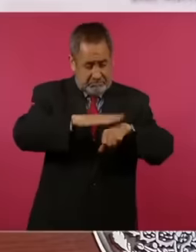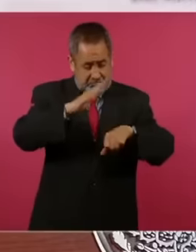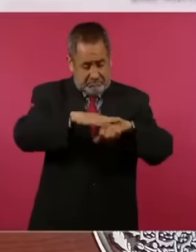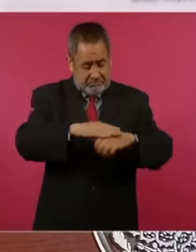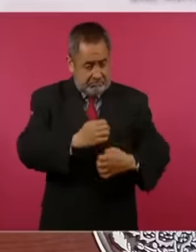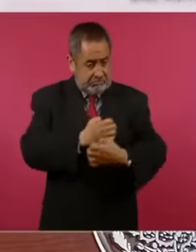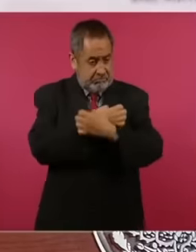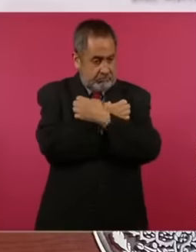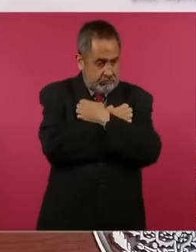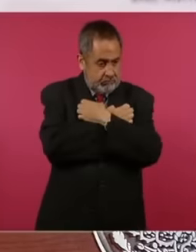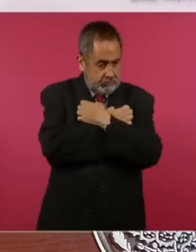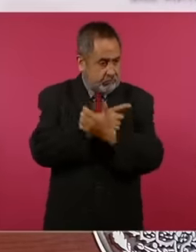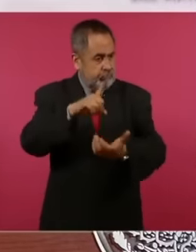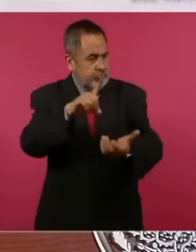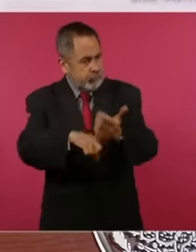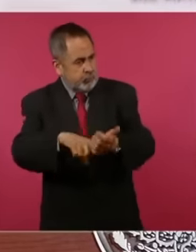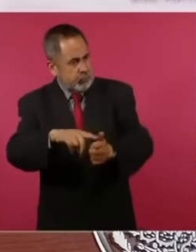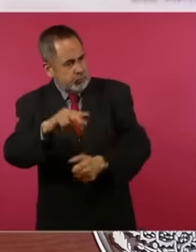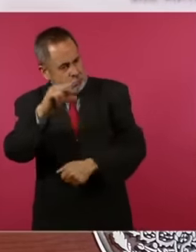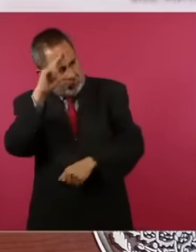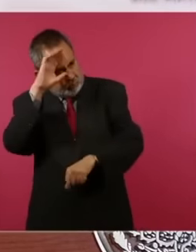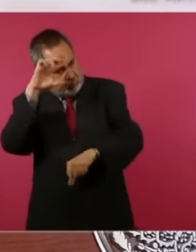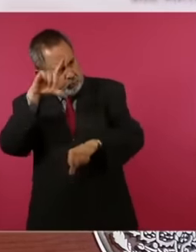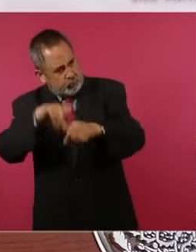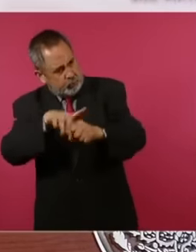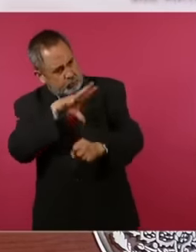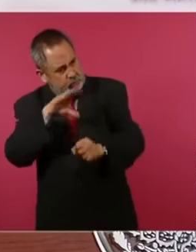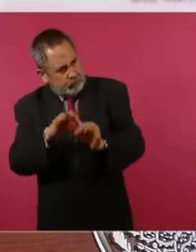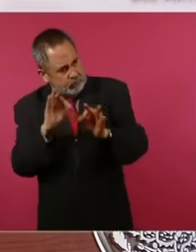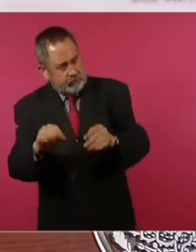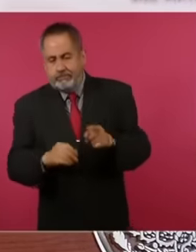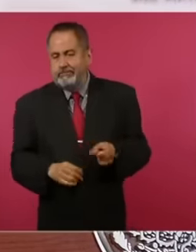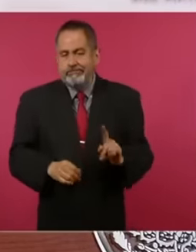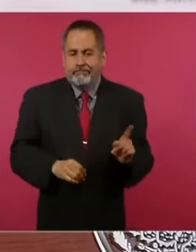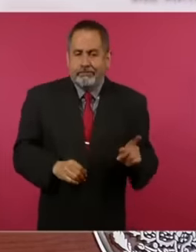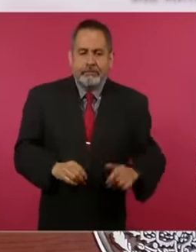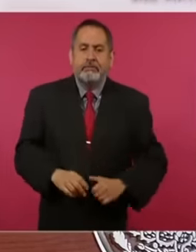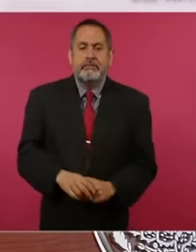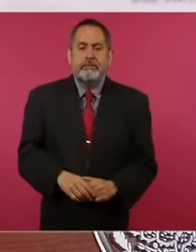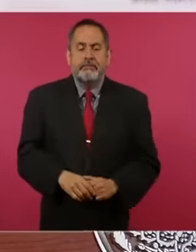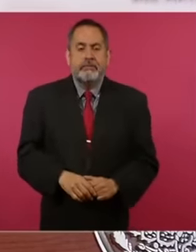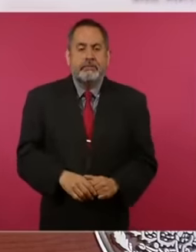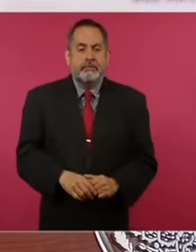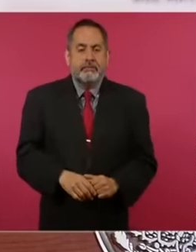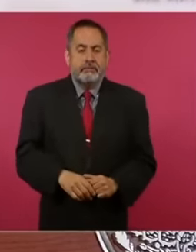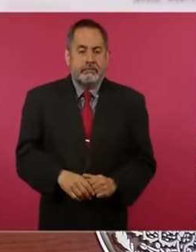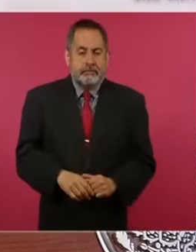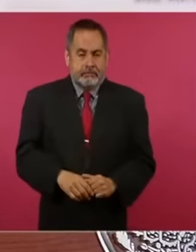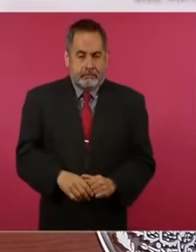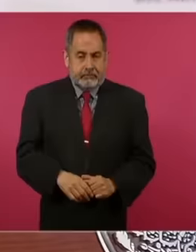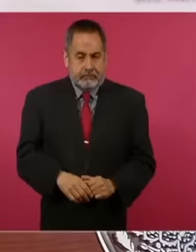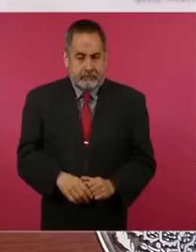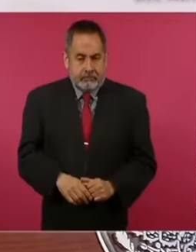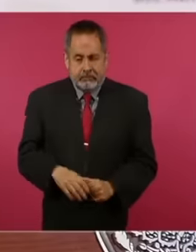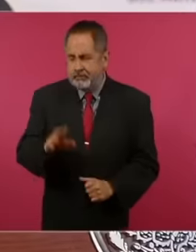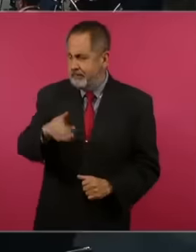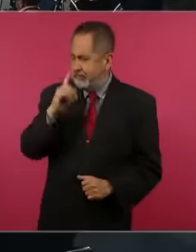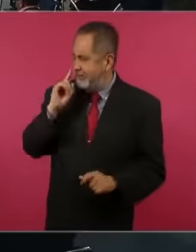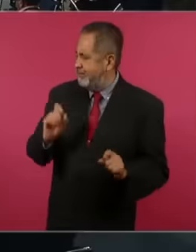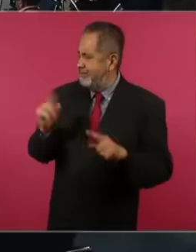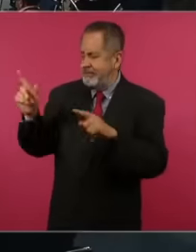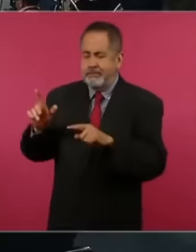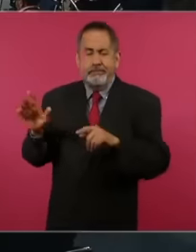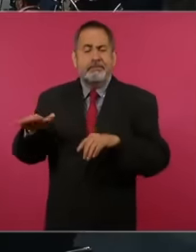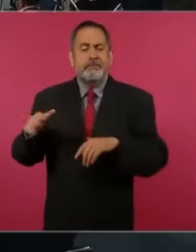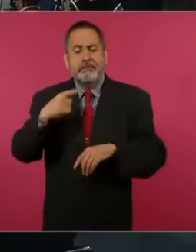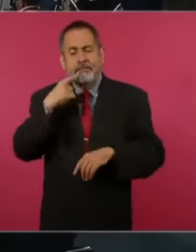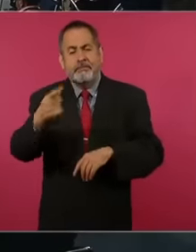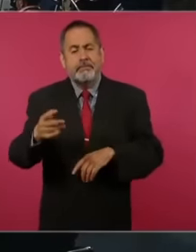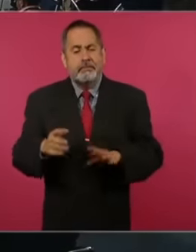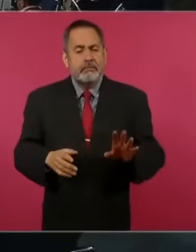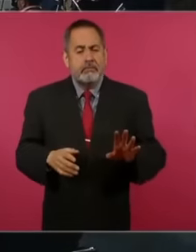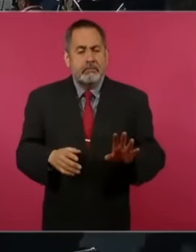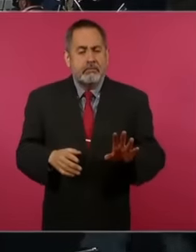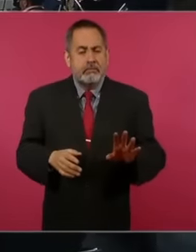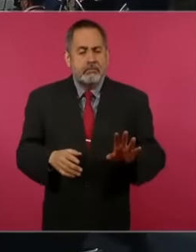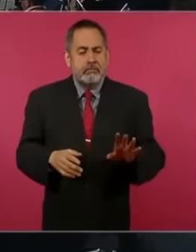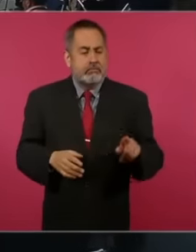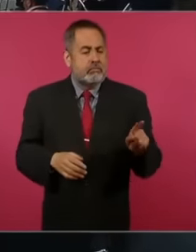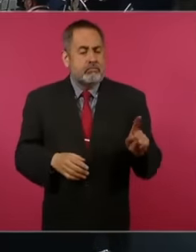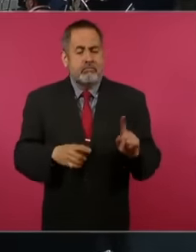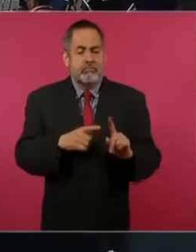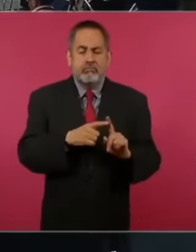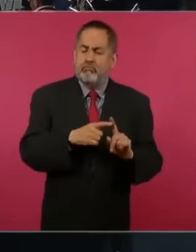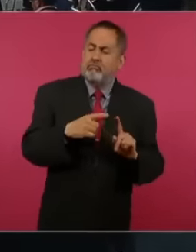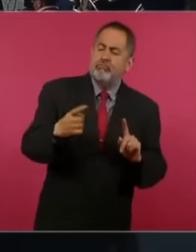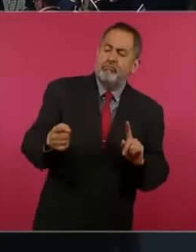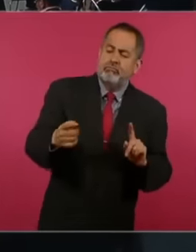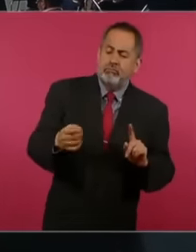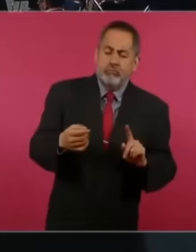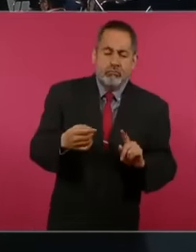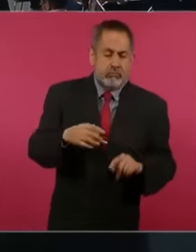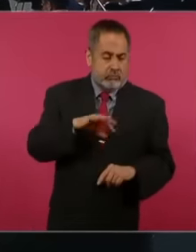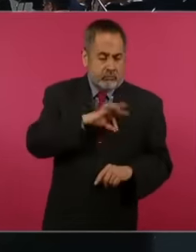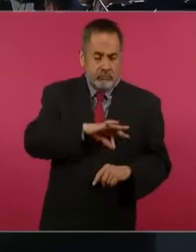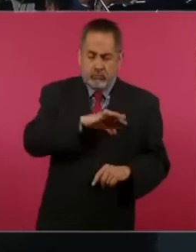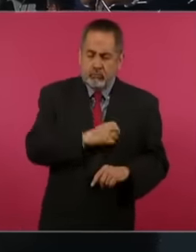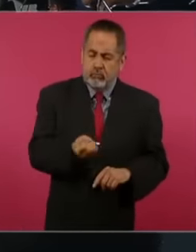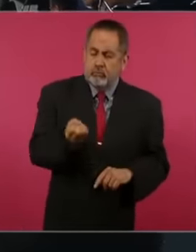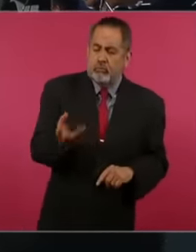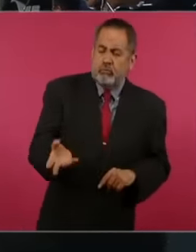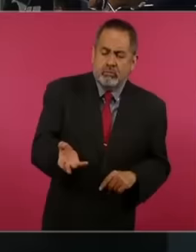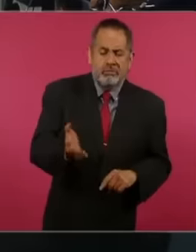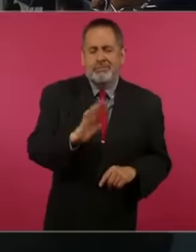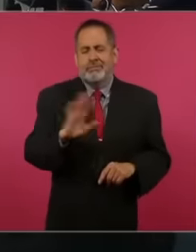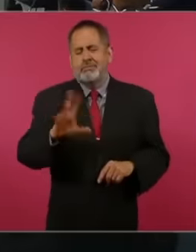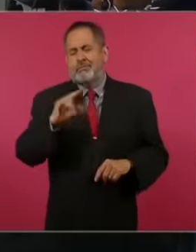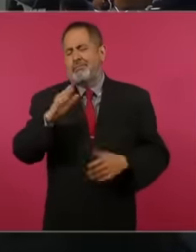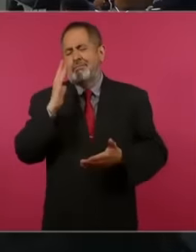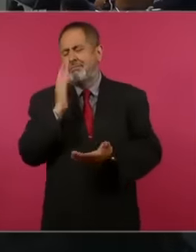cultured, but let's see if you can't find where it says, I'm not going to tip the waiter anymore, let's see